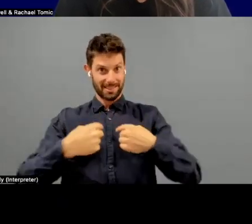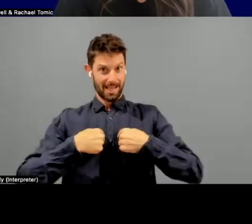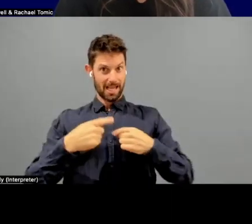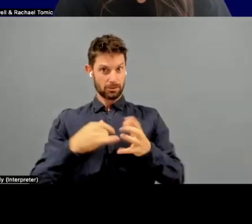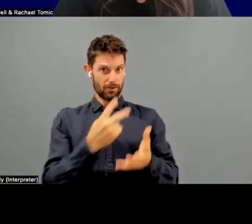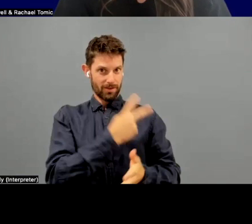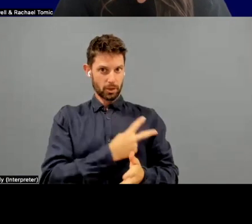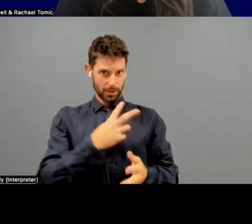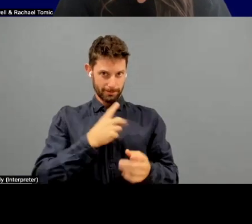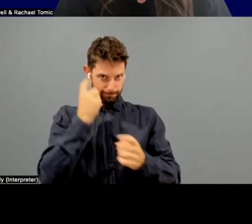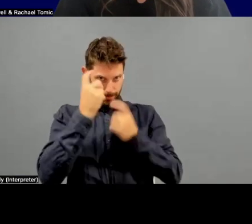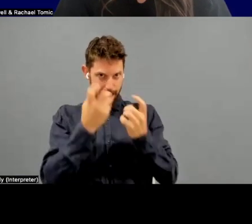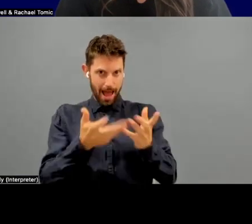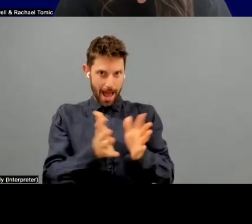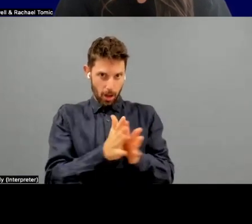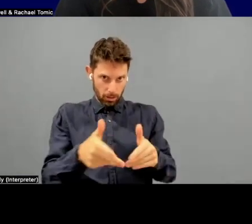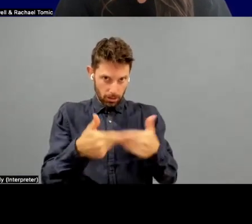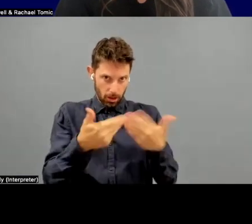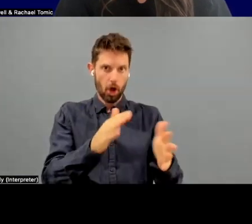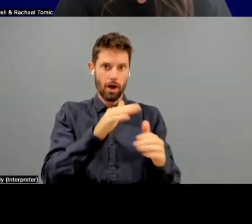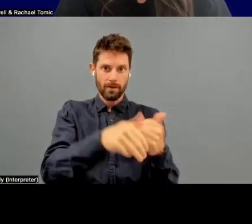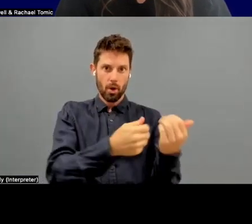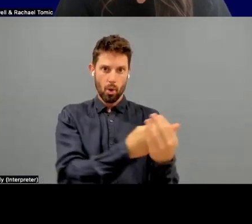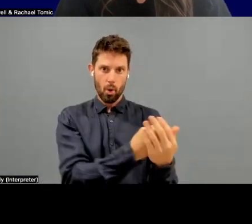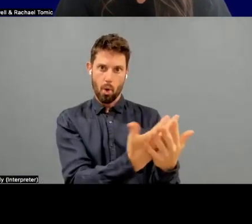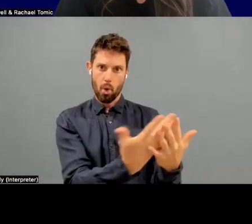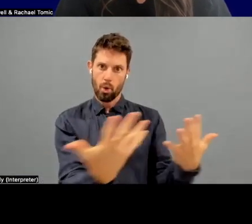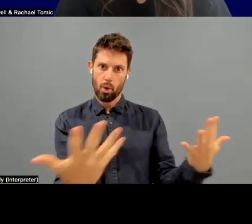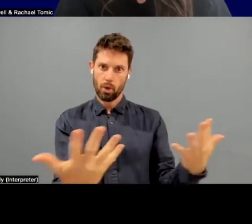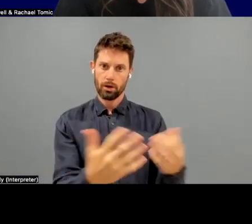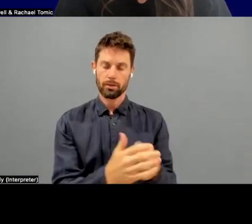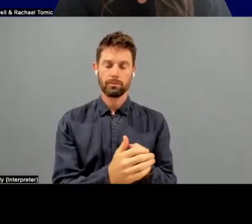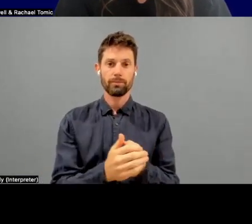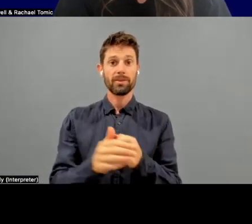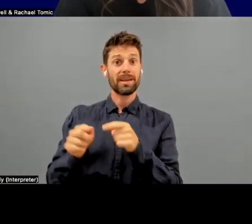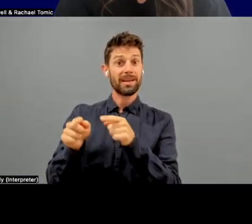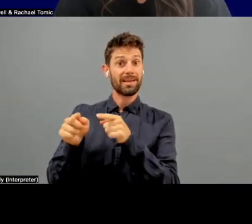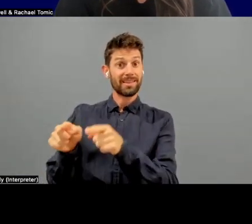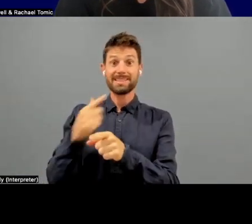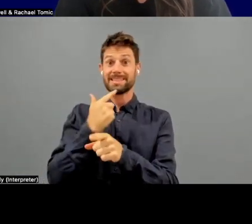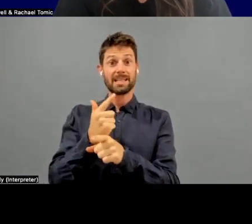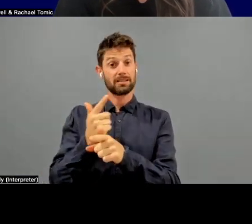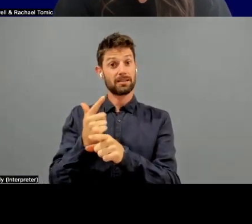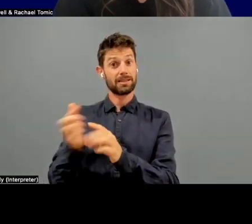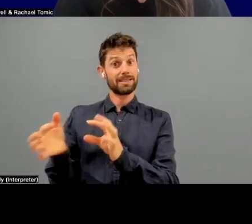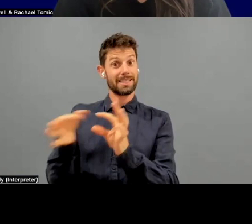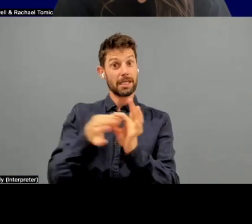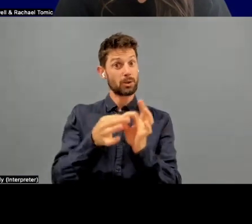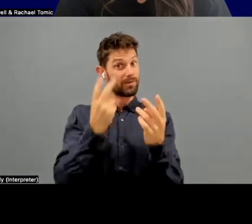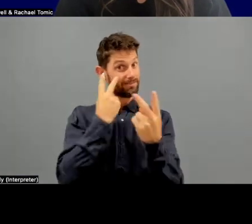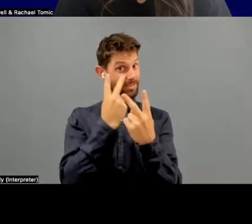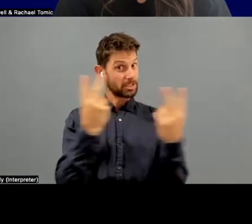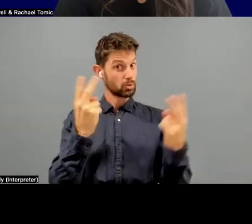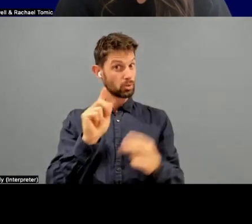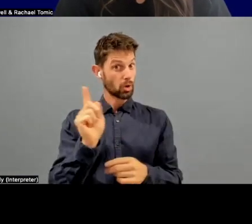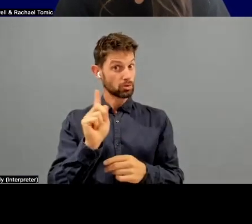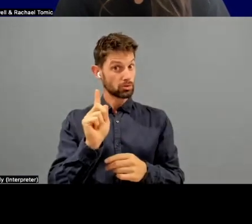In reference to the visual domain, the guidelines state that we suggest surgical